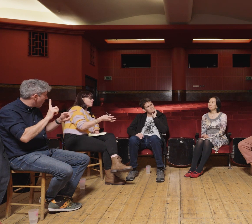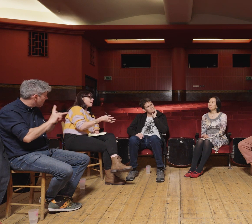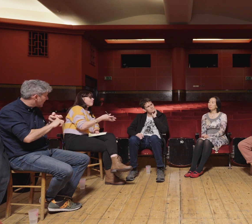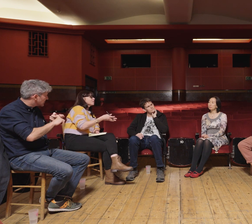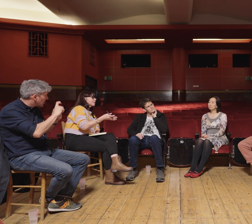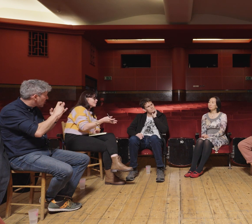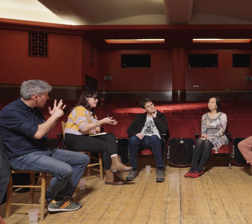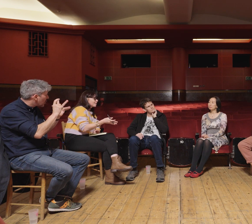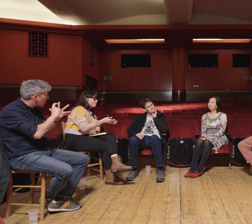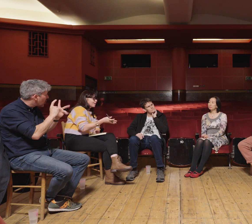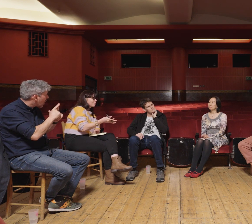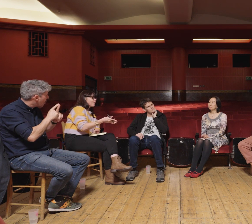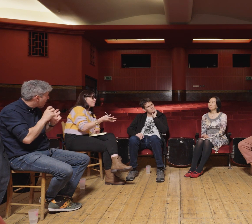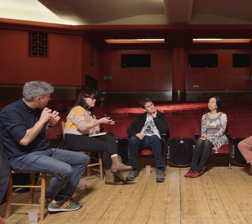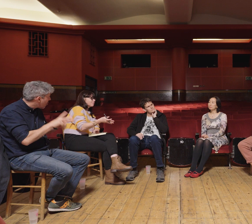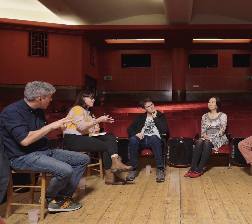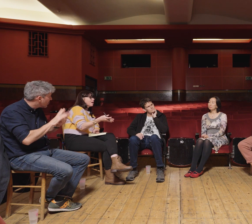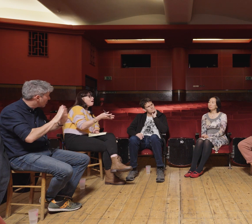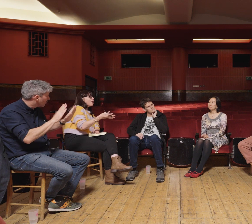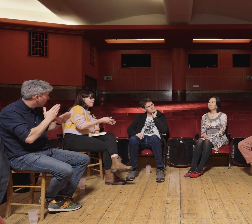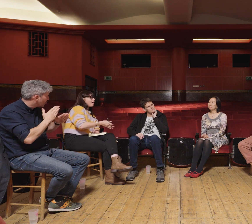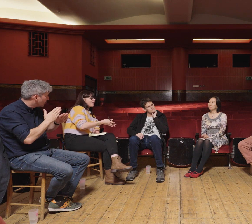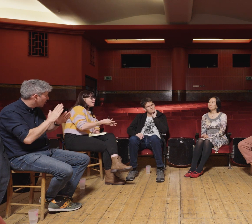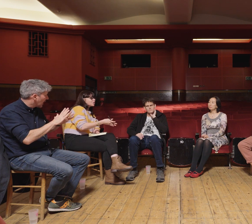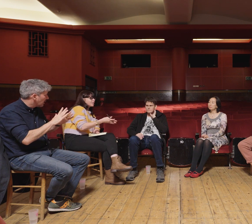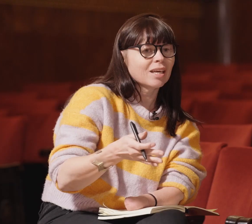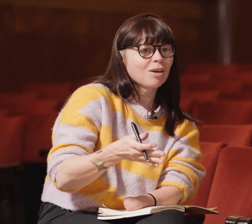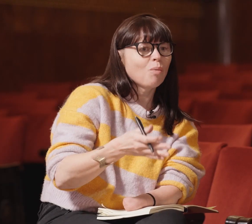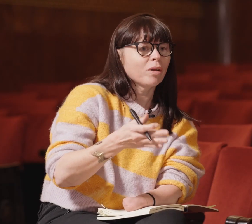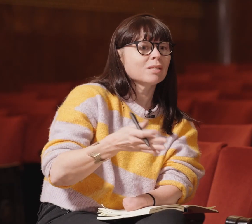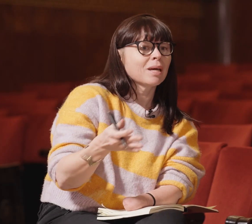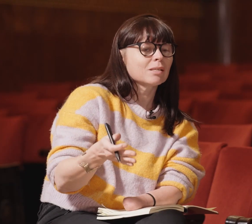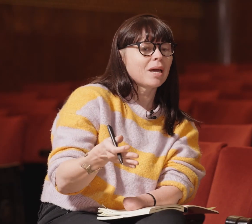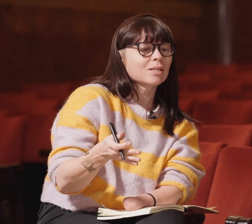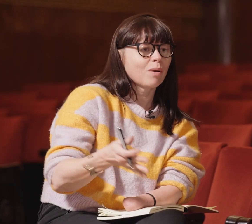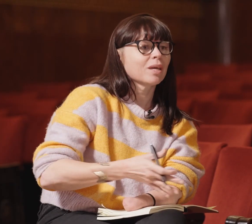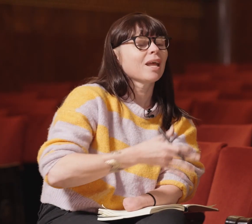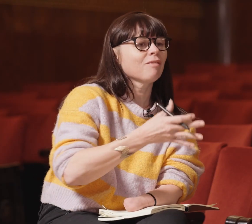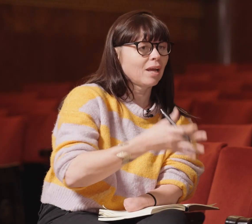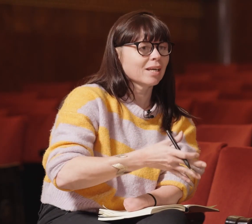have to lead collectively or collaboratively. I actually want to make space where we can have collective